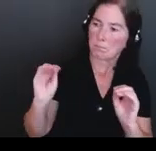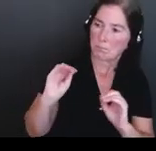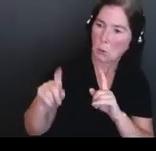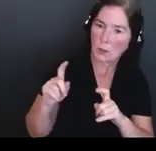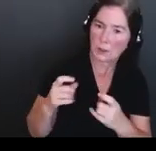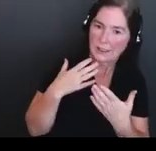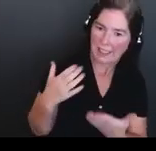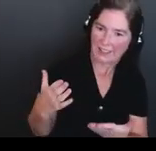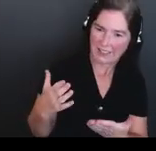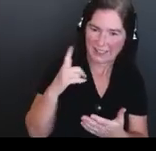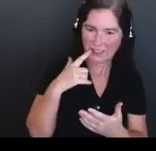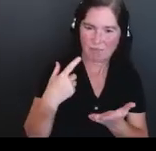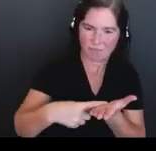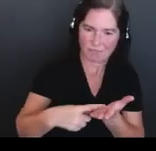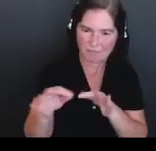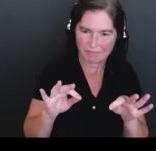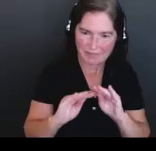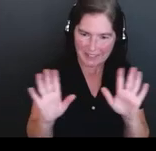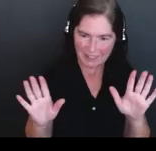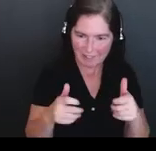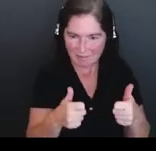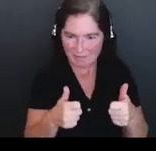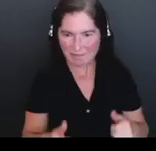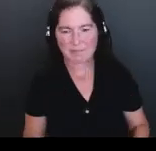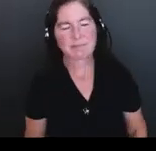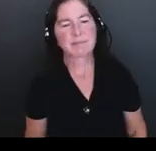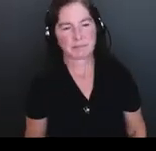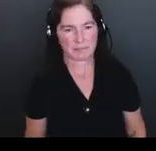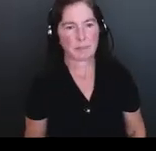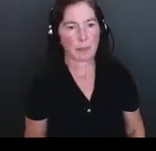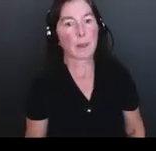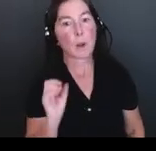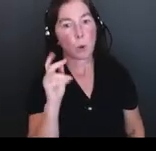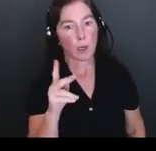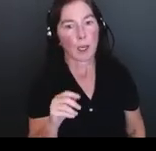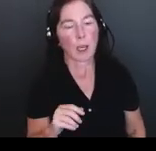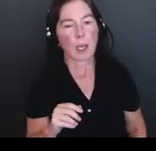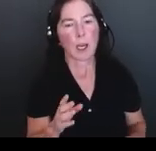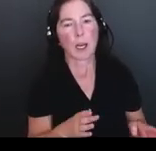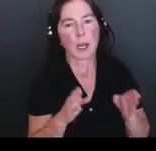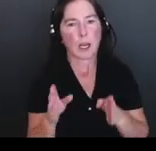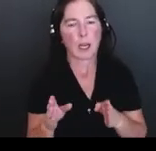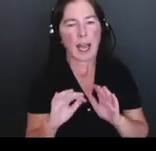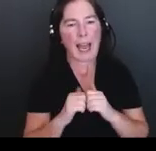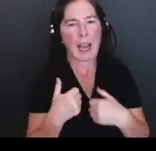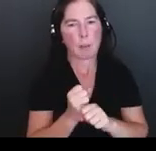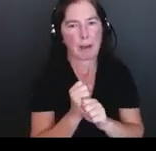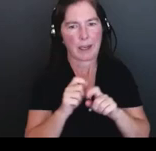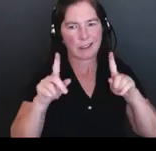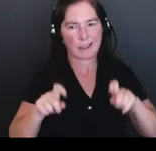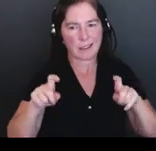Petr, there are questions about rubrics. That's pretty much everything about rubrics, but is there specifics that we can help answer? Peter: I don't think there are. I think you covered it all. Amy: Okay, great.